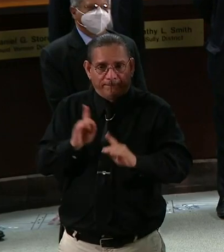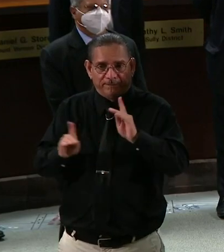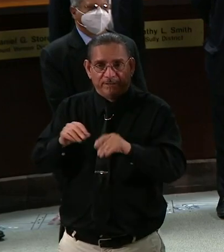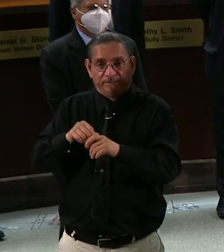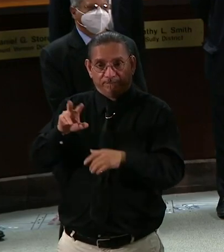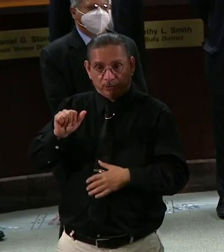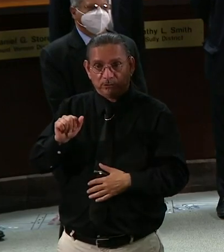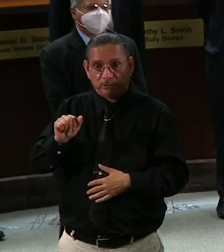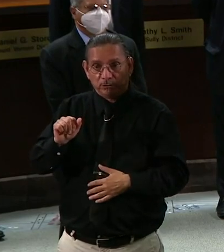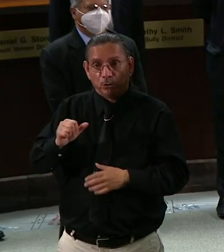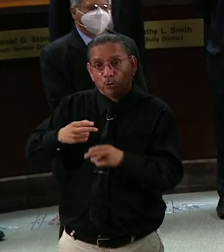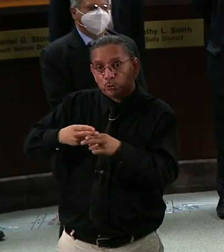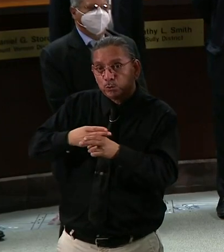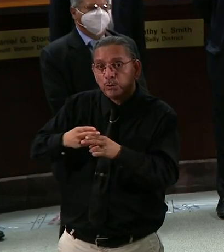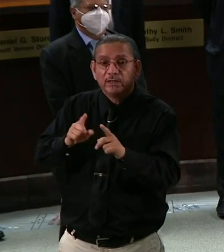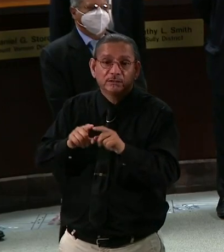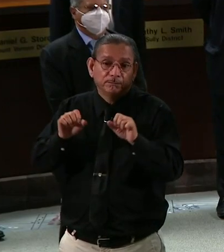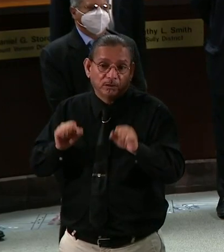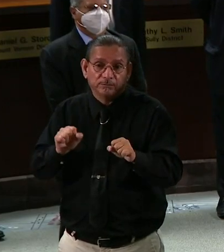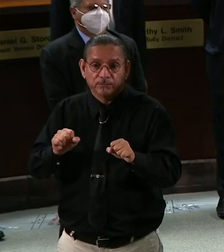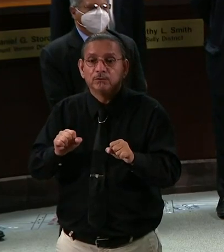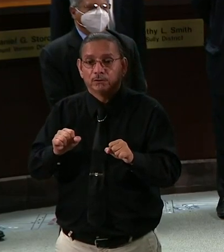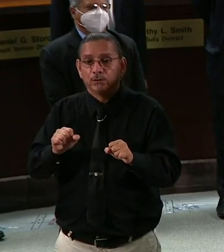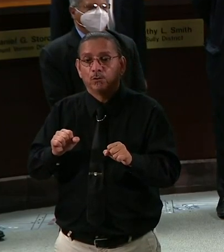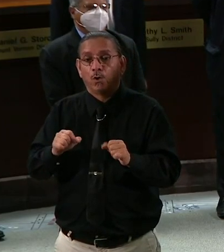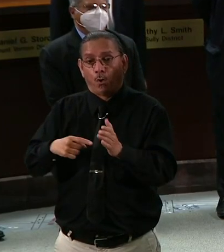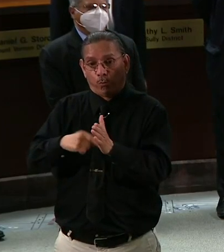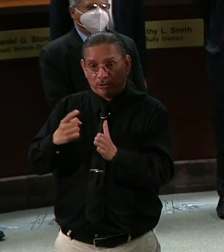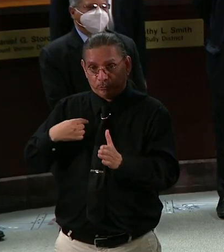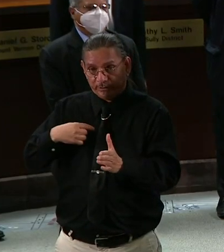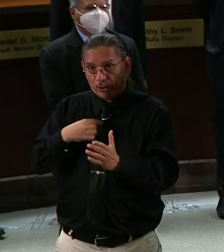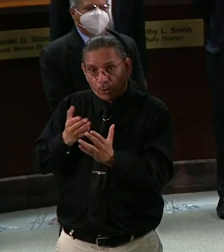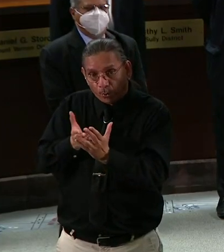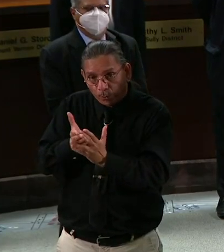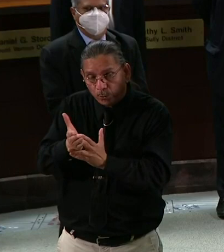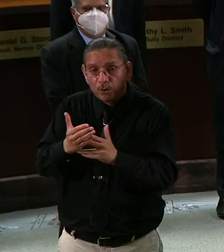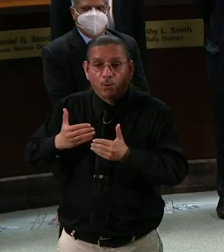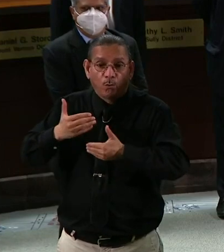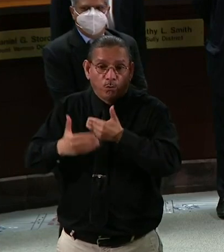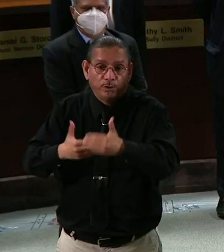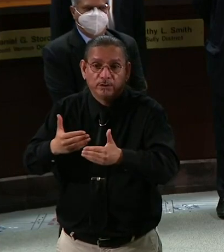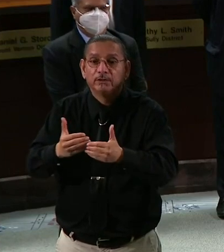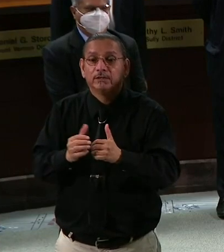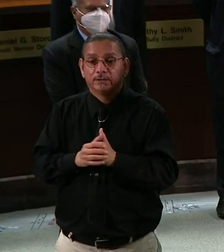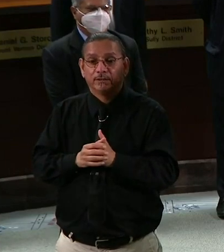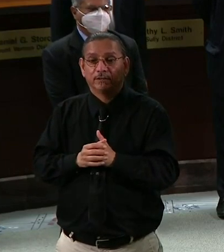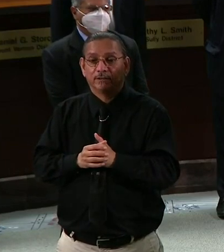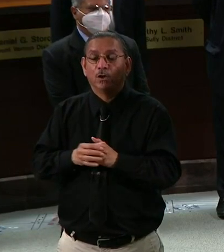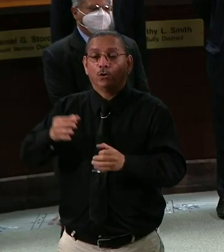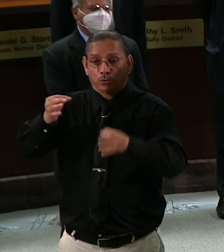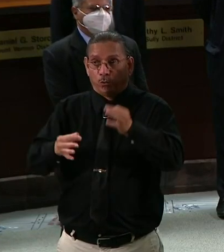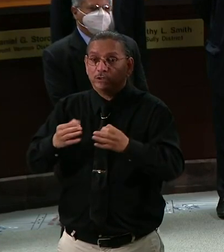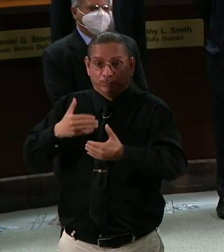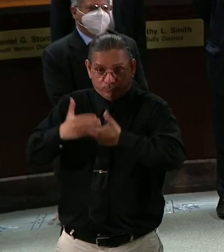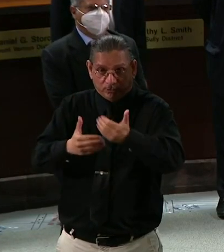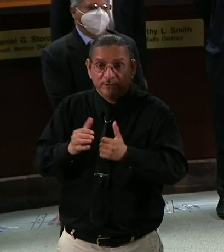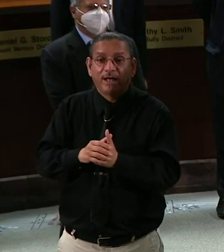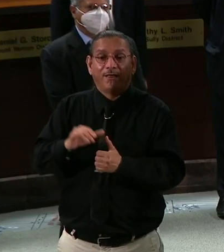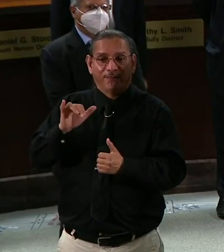SURE THAT ALL VIRGINIANS ENOUGH- THAT- AS SOON AS WE CAN AS SOON AS WE GET THROUGH THE